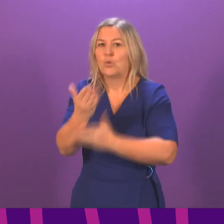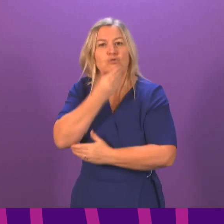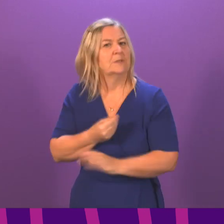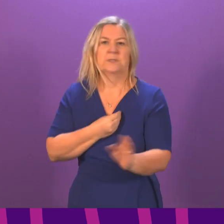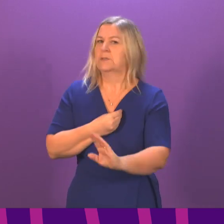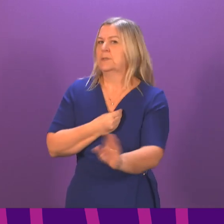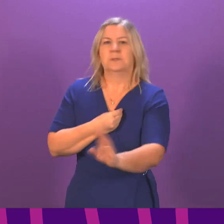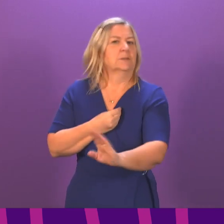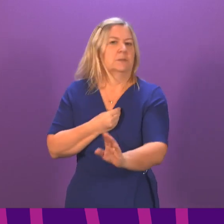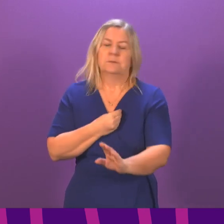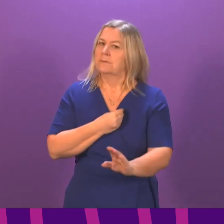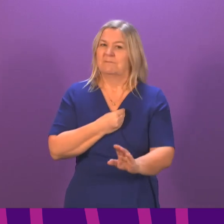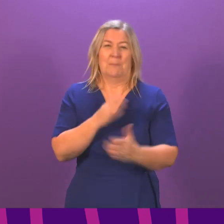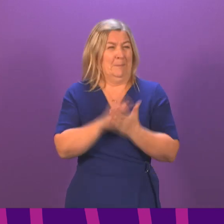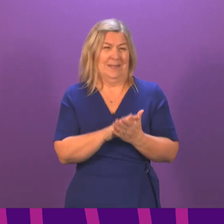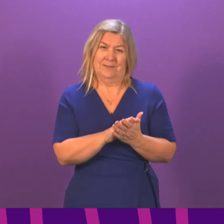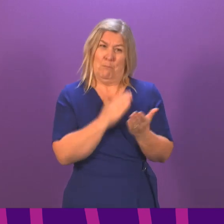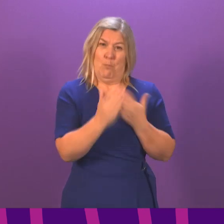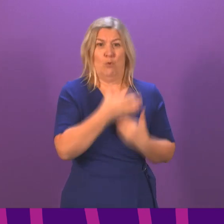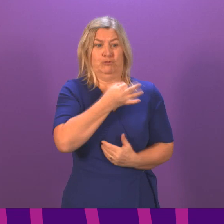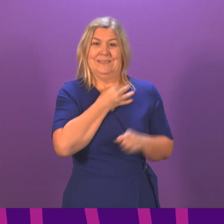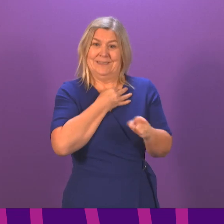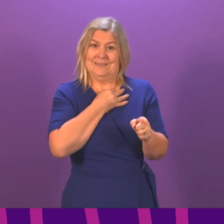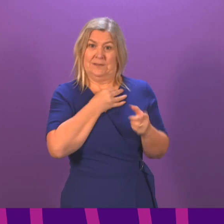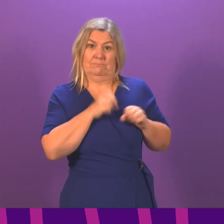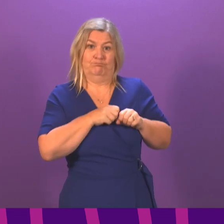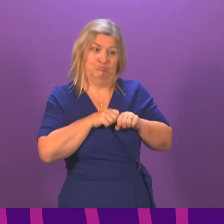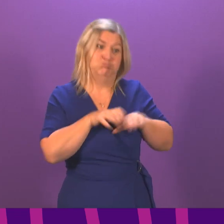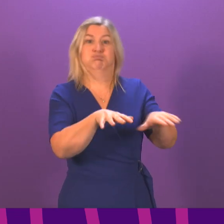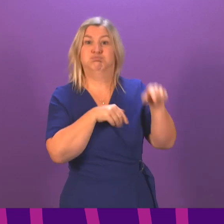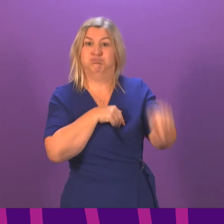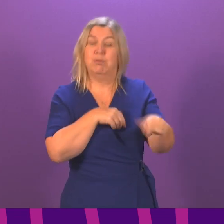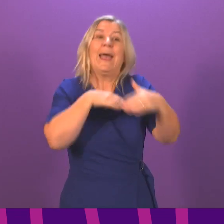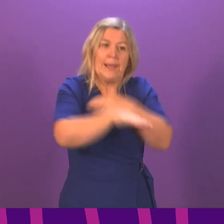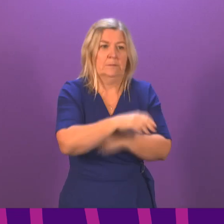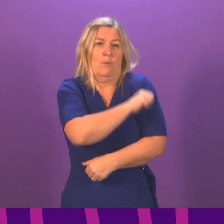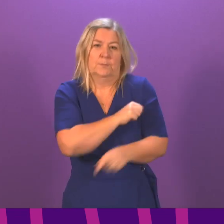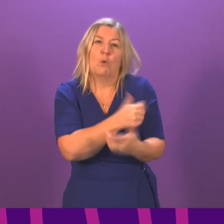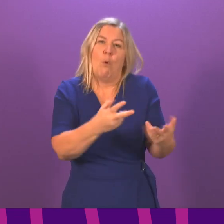one of those settings increases the chances of transmitting the virus in a care home or hospital.